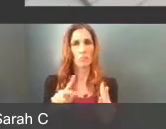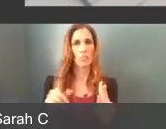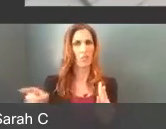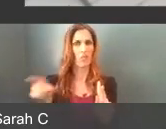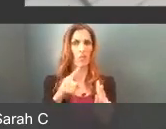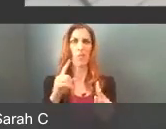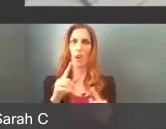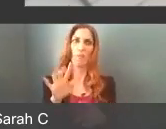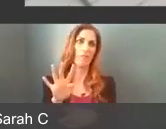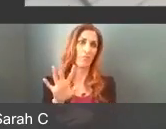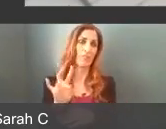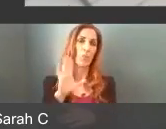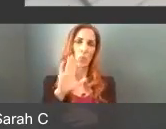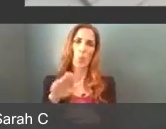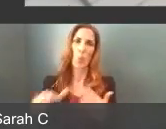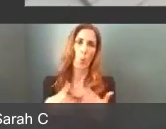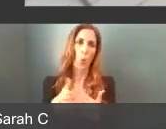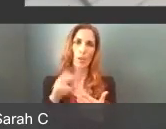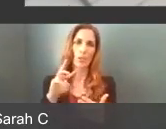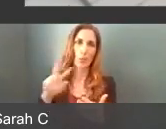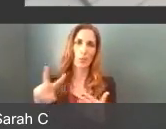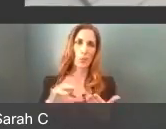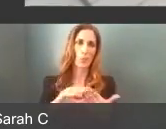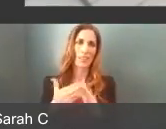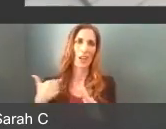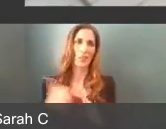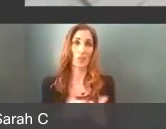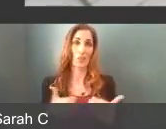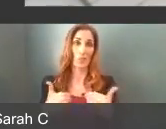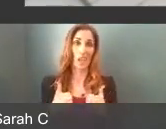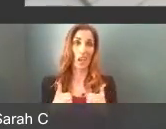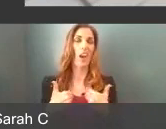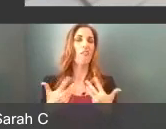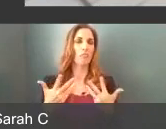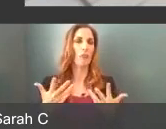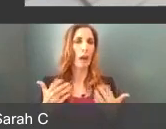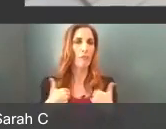all 62 Montgomery County municipalities are home to individuals with COVID-19.